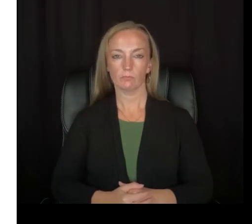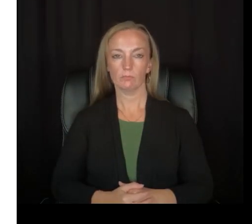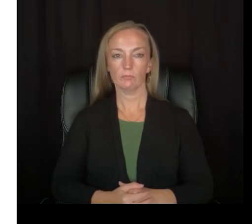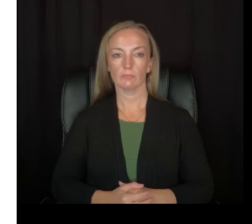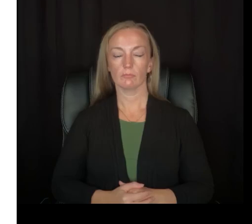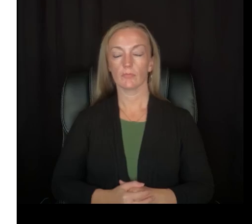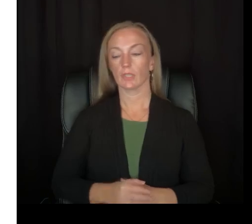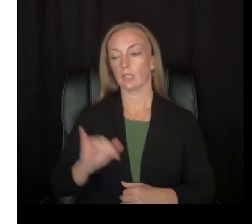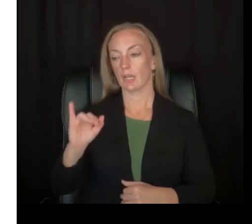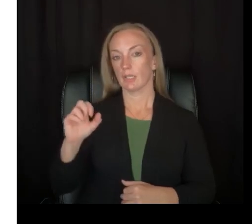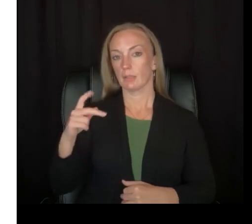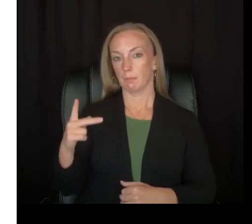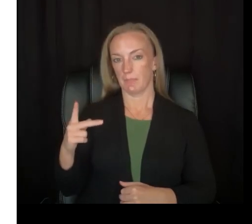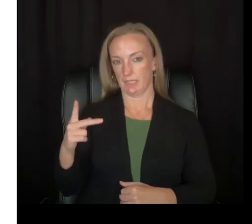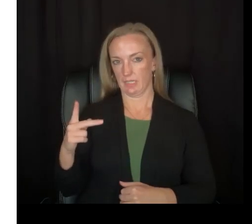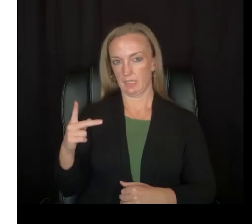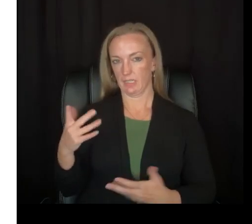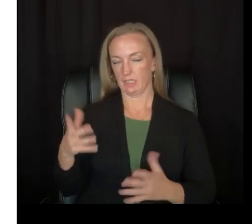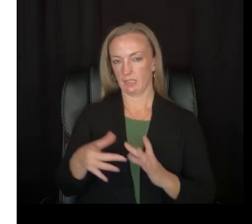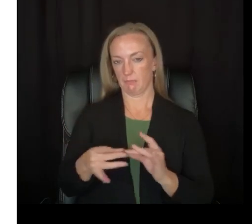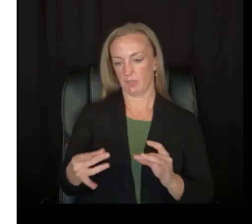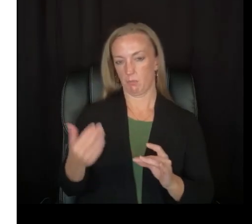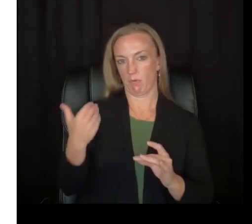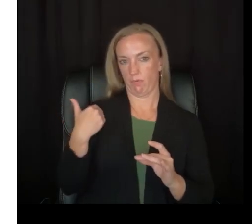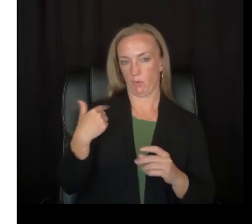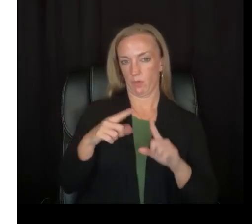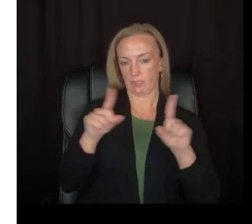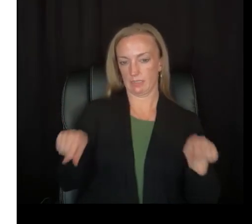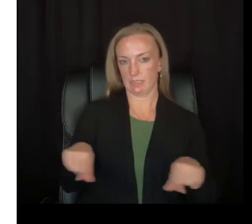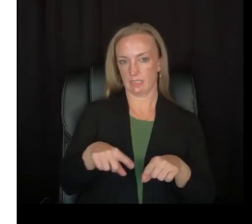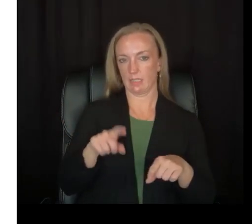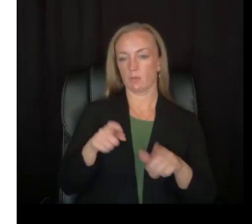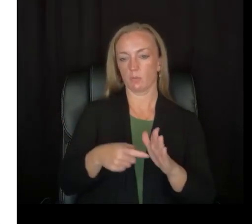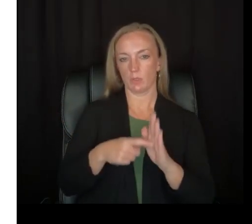An IEP mentioned on the previous slide must include several things.